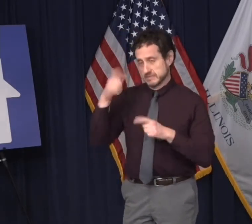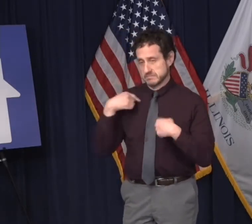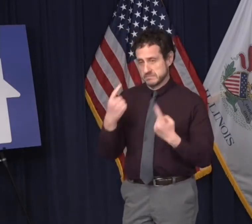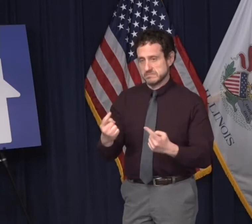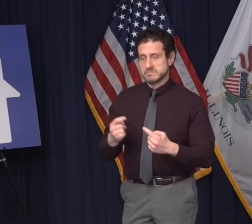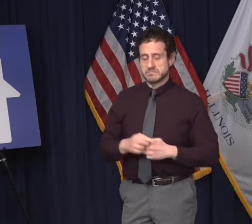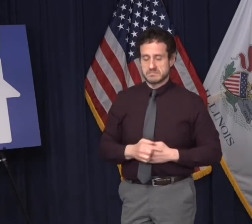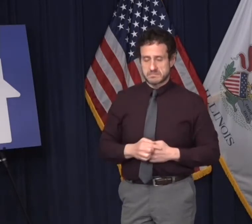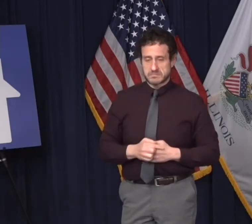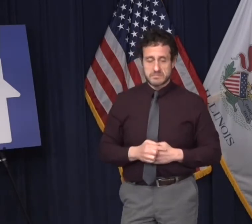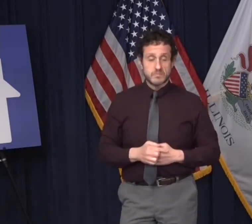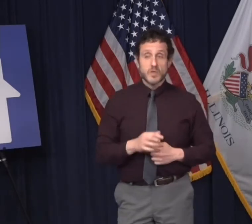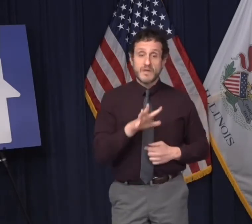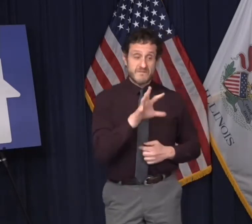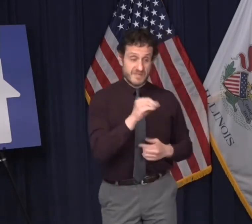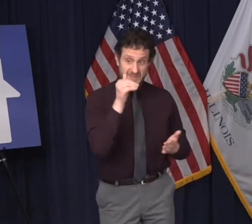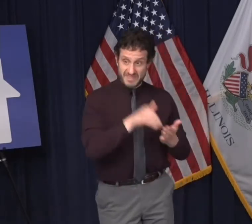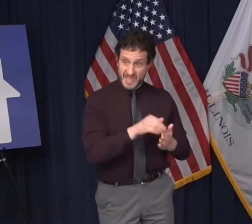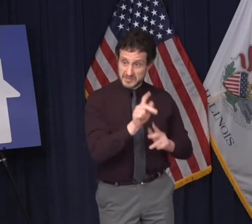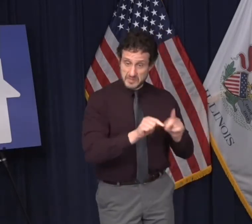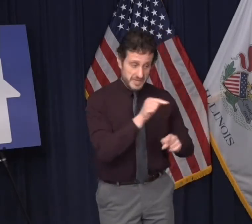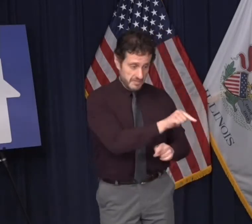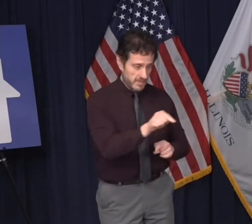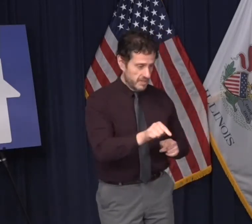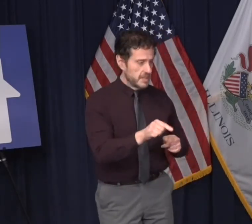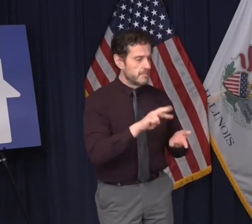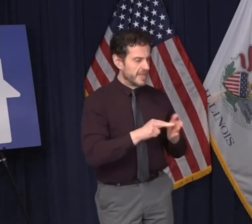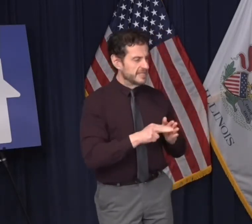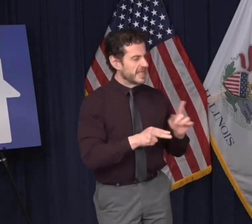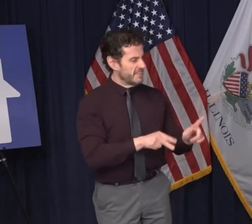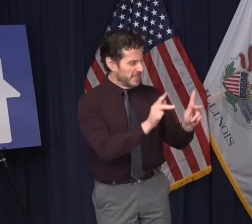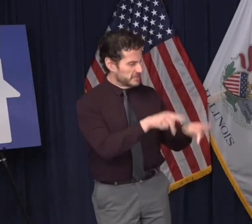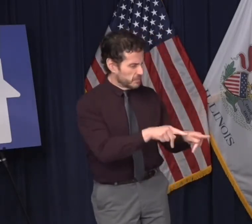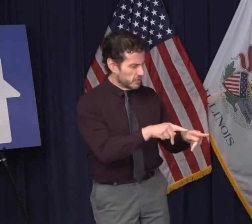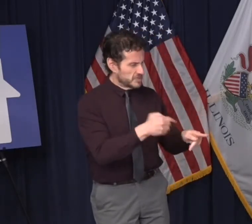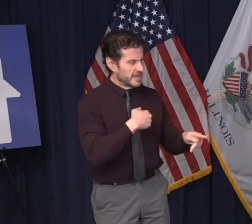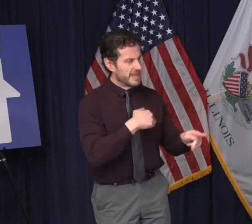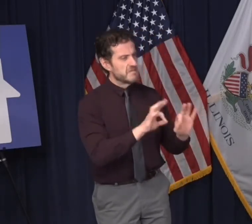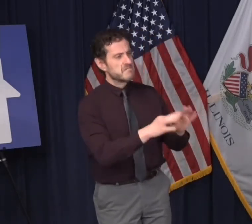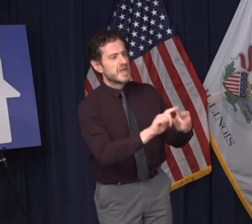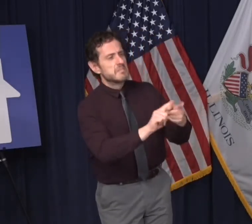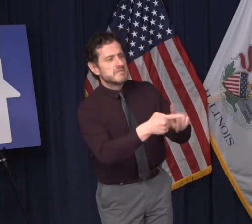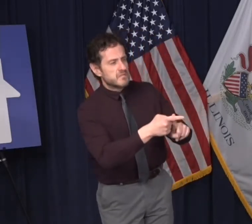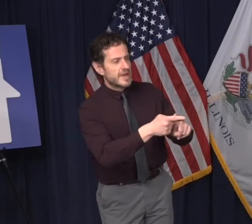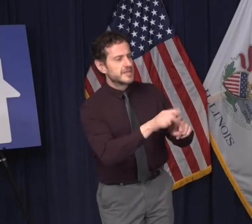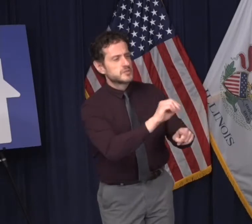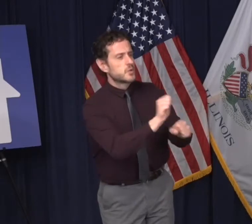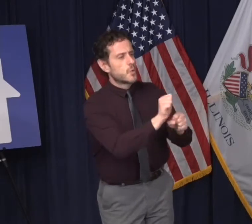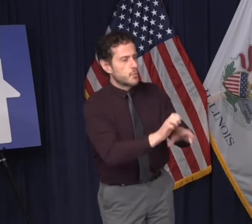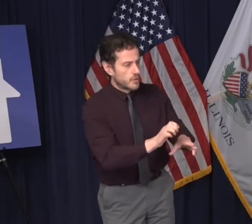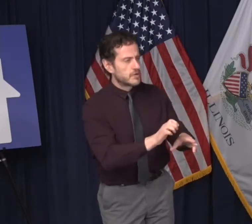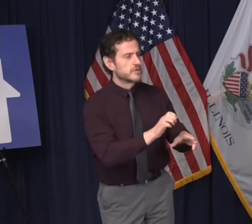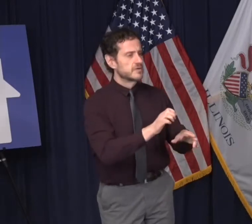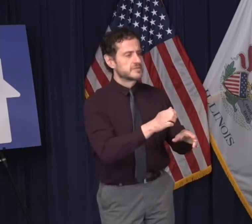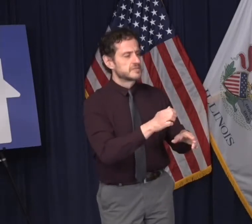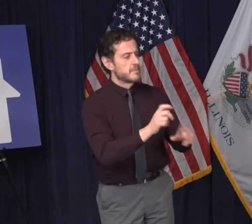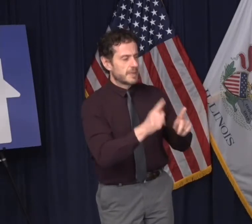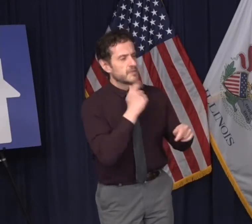DATE, LARGELY IN JUST A 60-DAYTIME FRAME. THEIR CONTACTS ARE 50,000 SETS